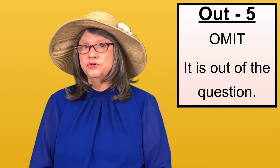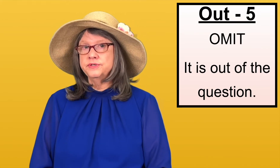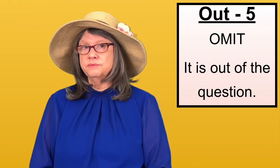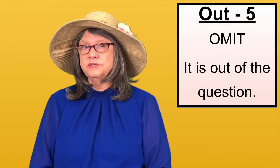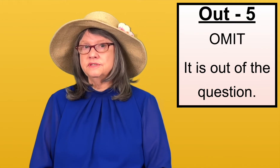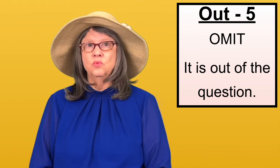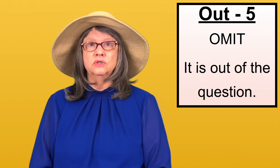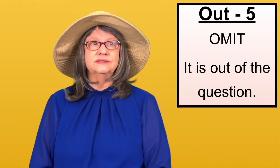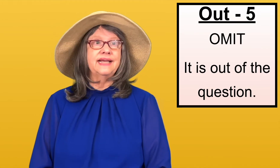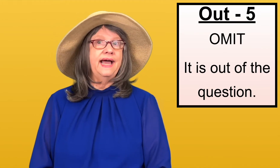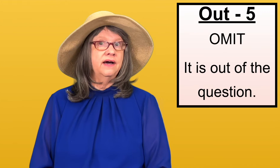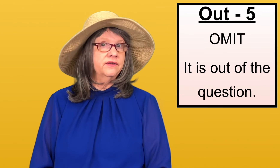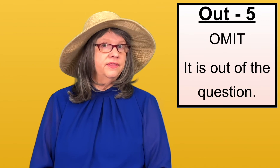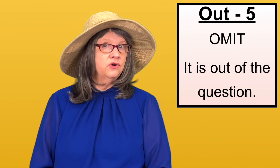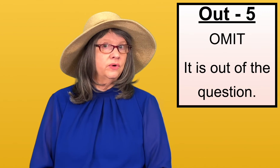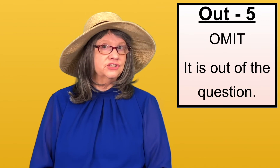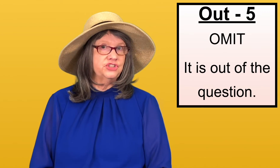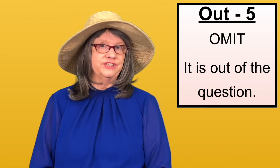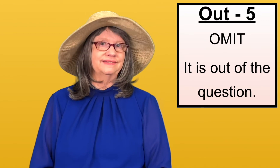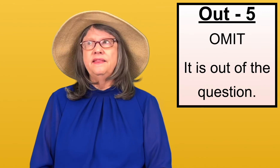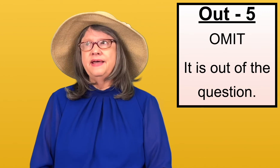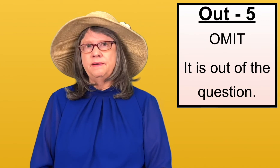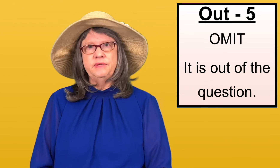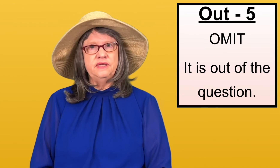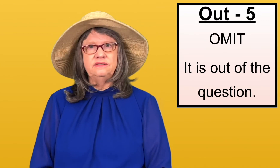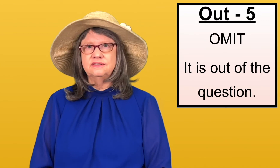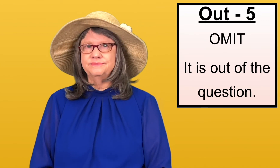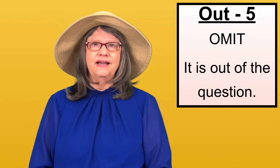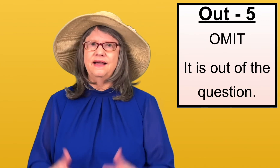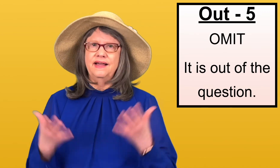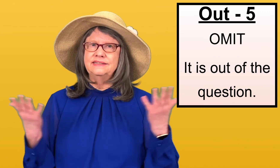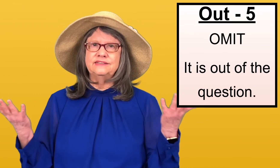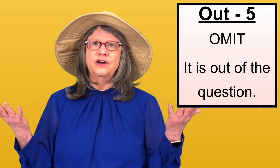Christmas was out of the question. And that means that's not even